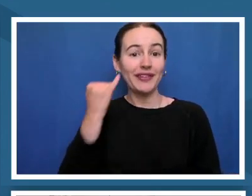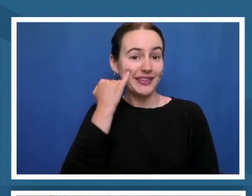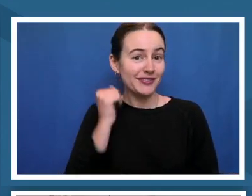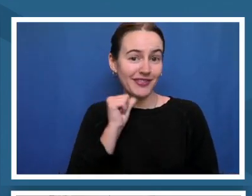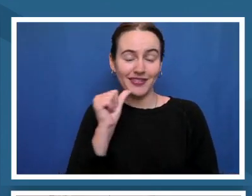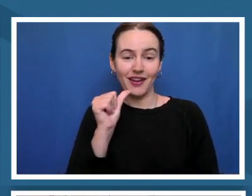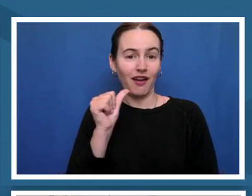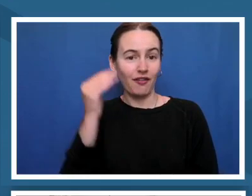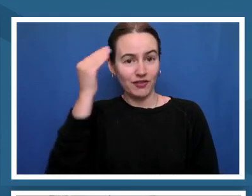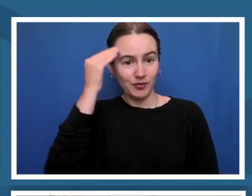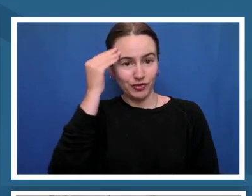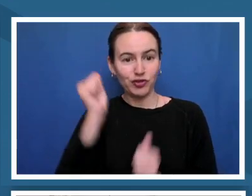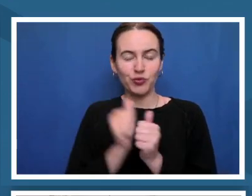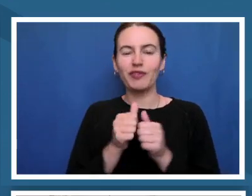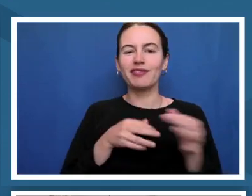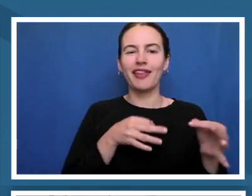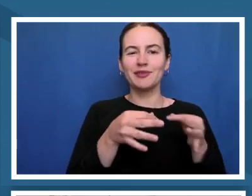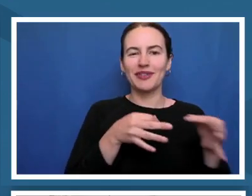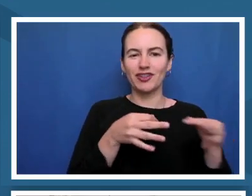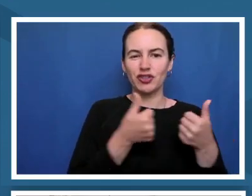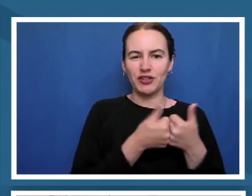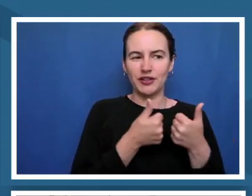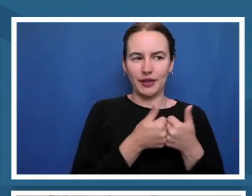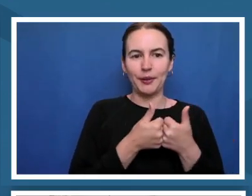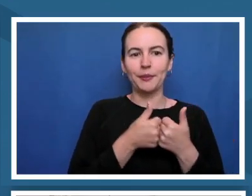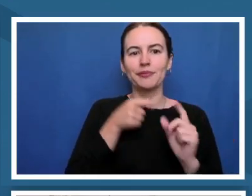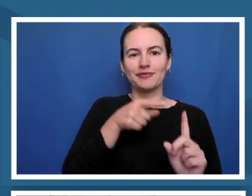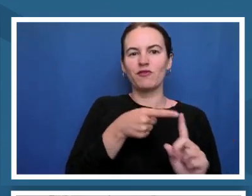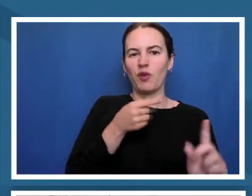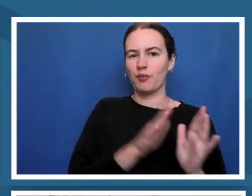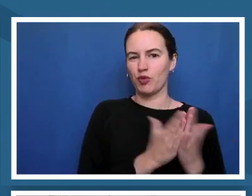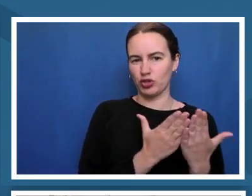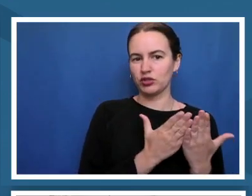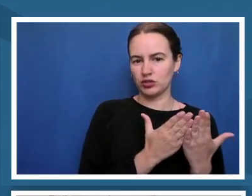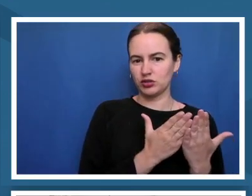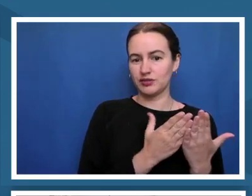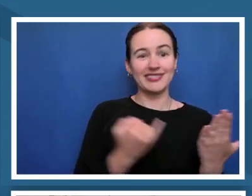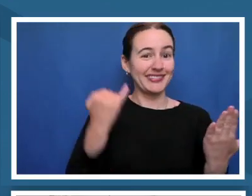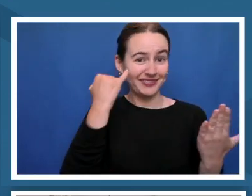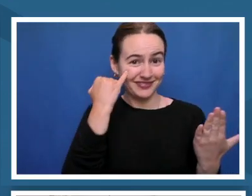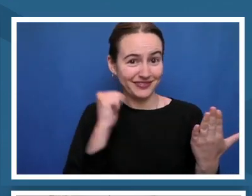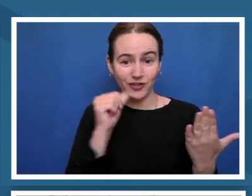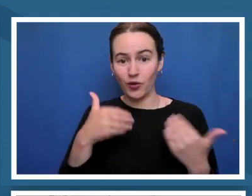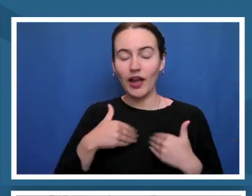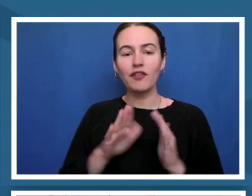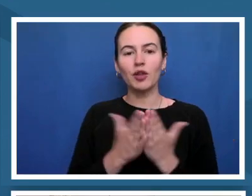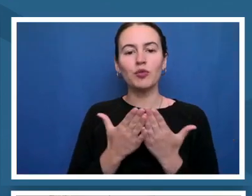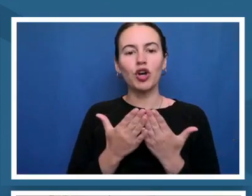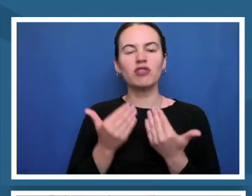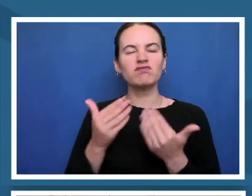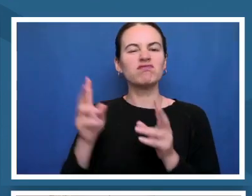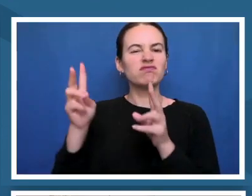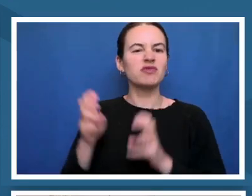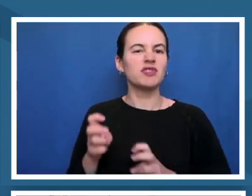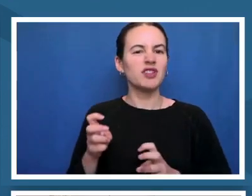explanation game this one is the one from the book so if you don't have the book download the